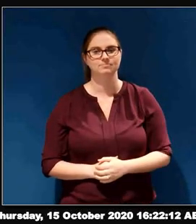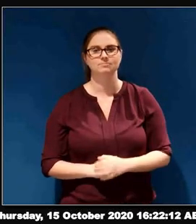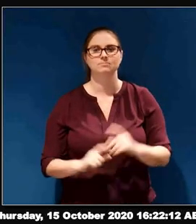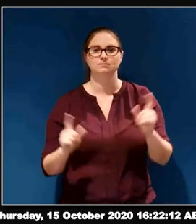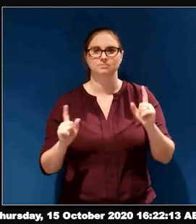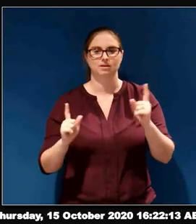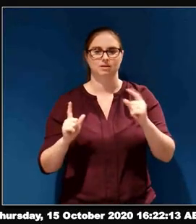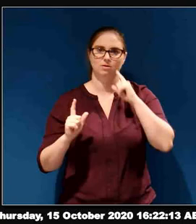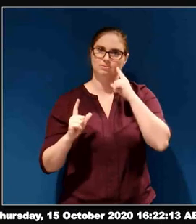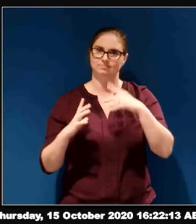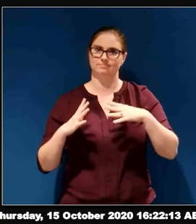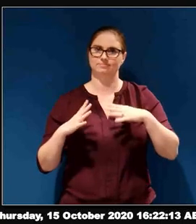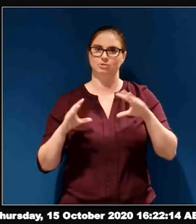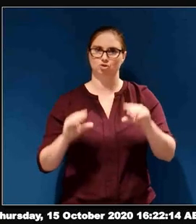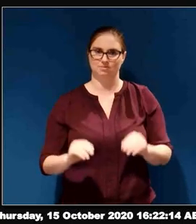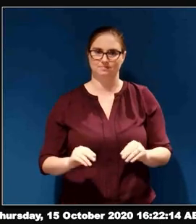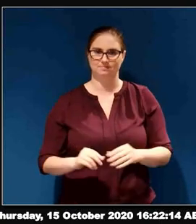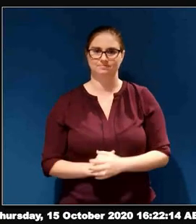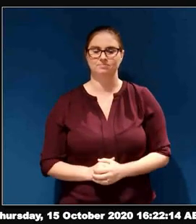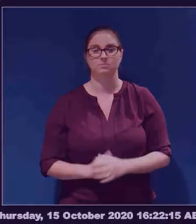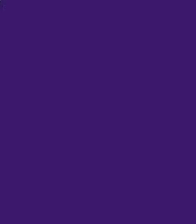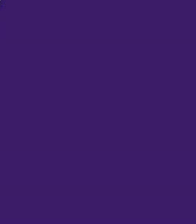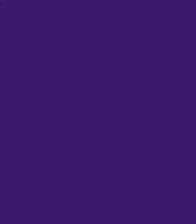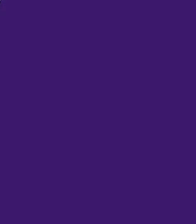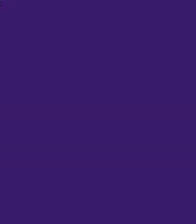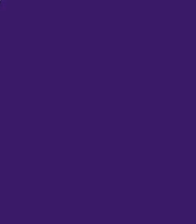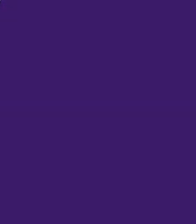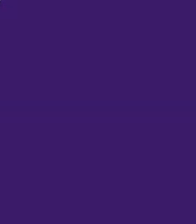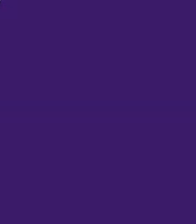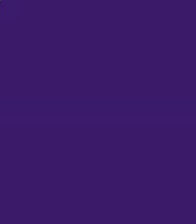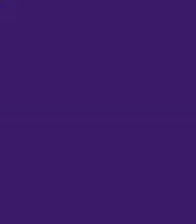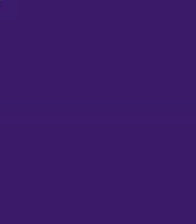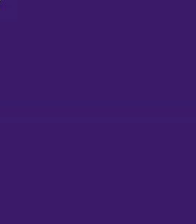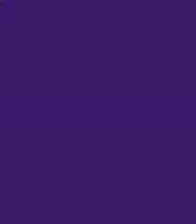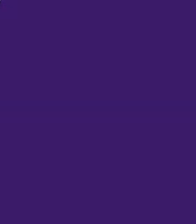The Royal Commission has adjourned.